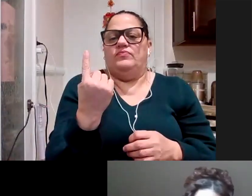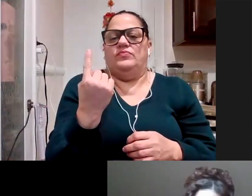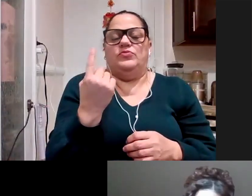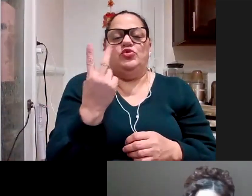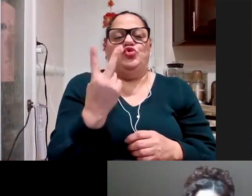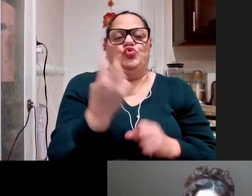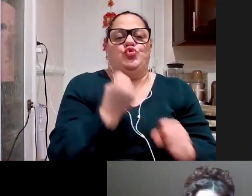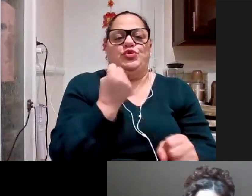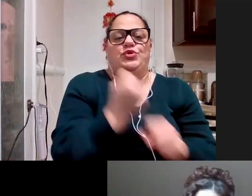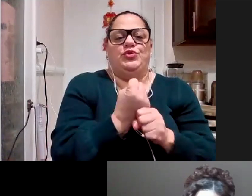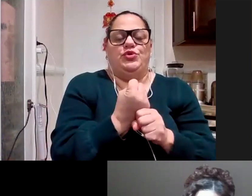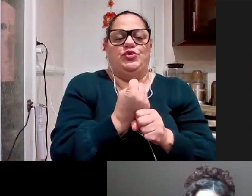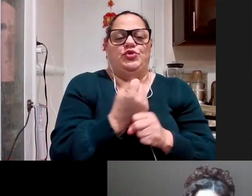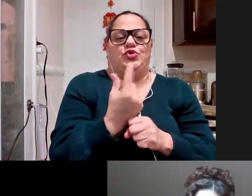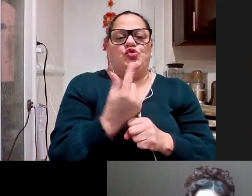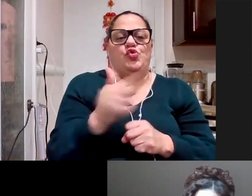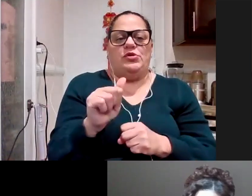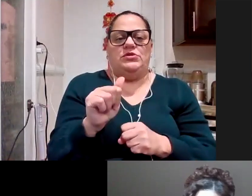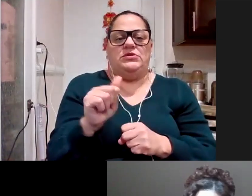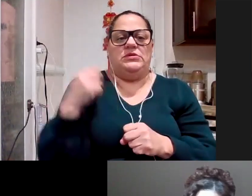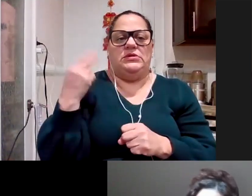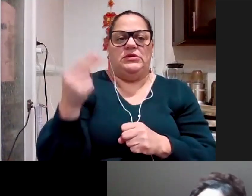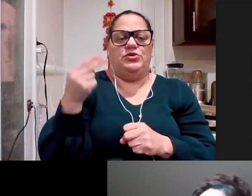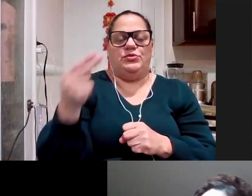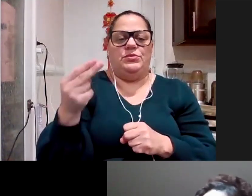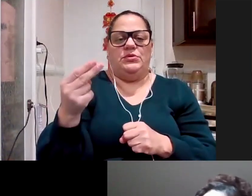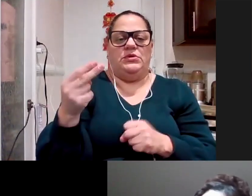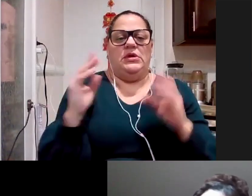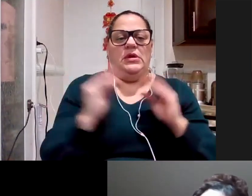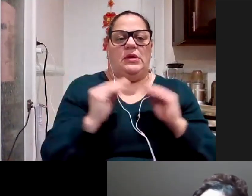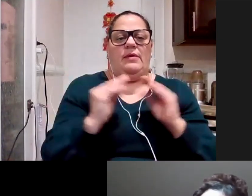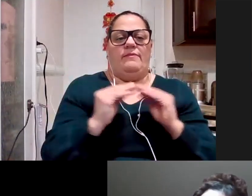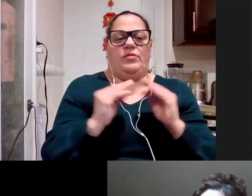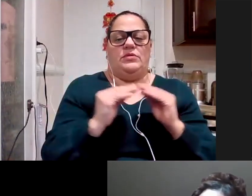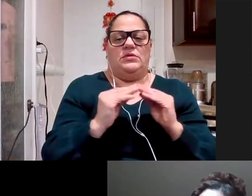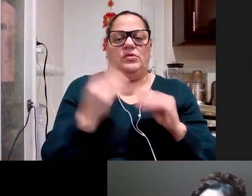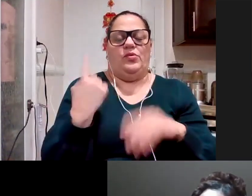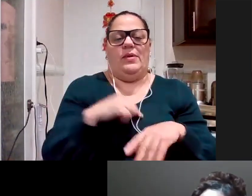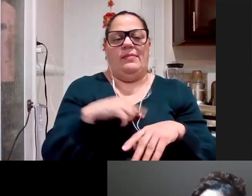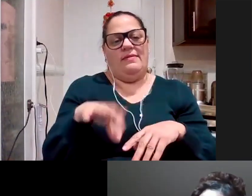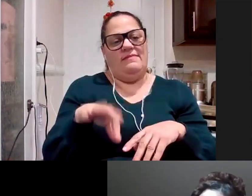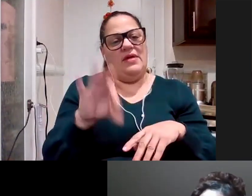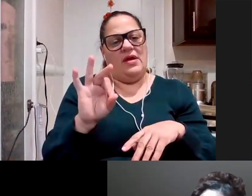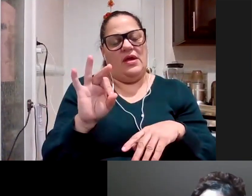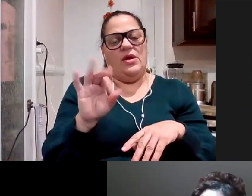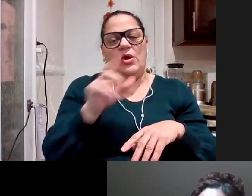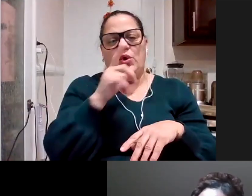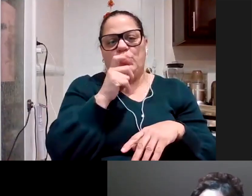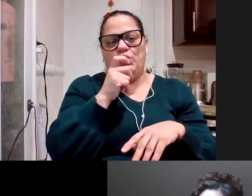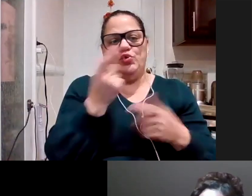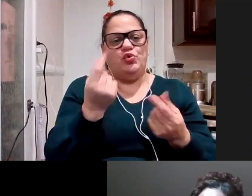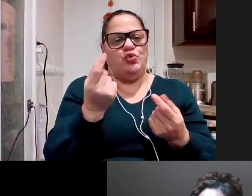the Georgia history um conference and you know we need to find who's doing what and hopefully on the